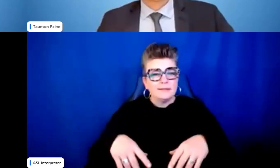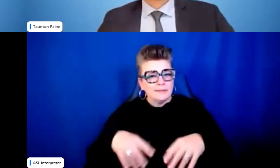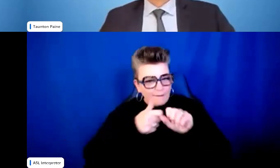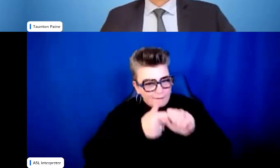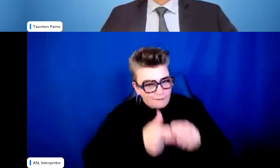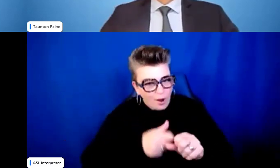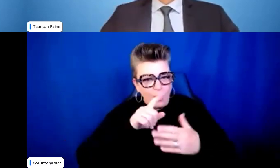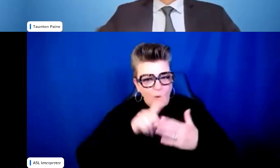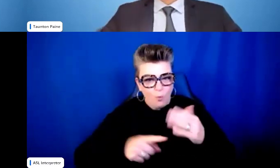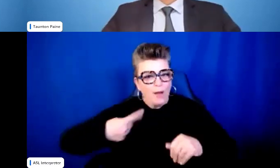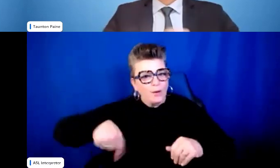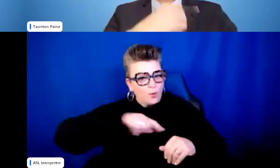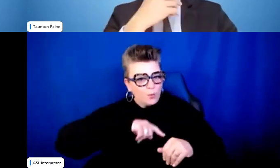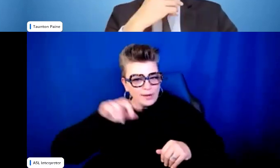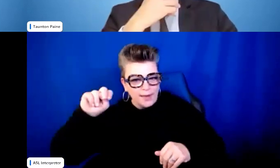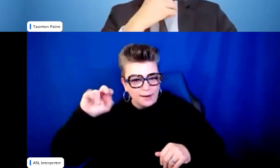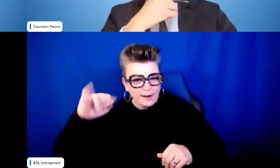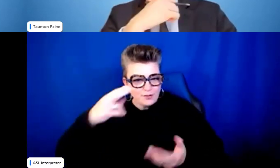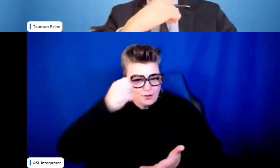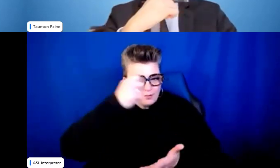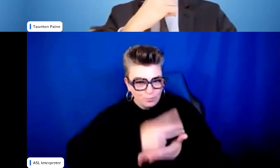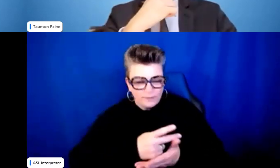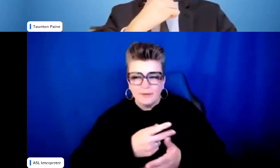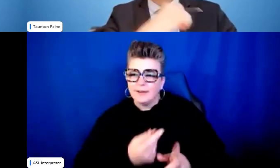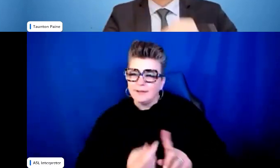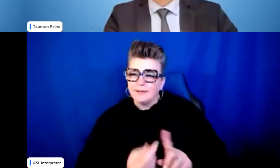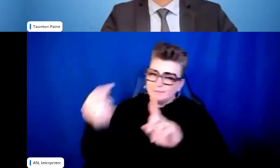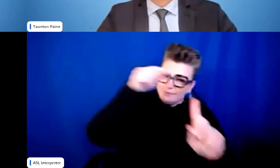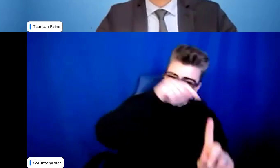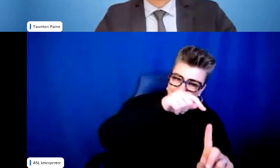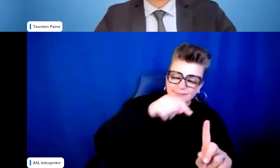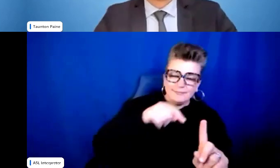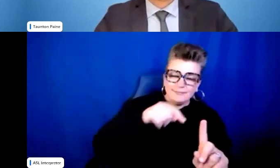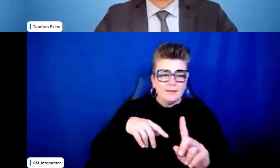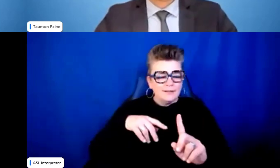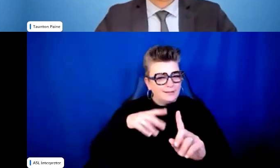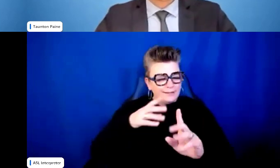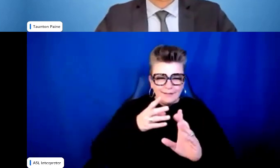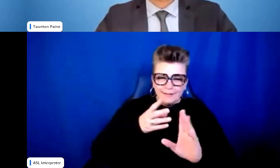again, just kind of coming back to that prospective planning, that we want to make sure that you're thinking